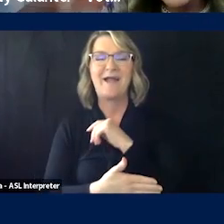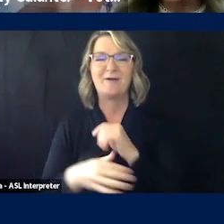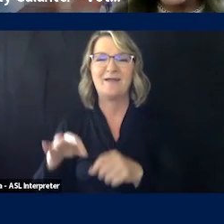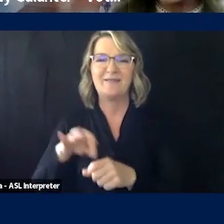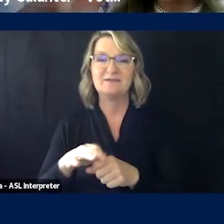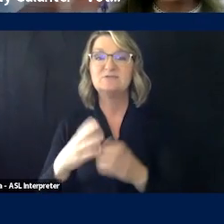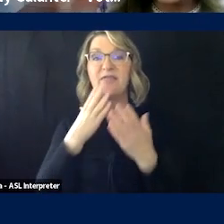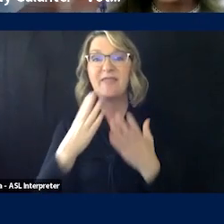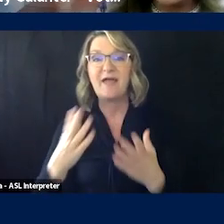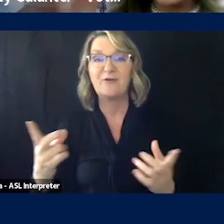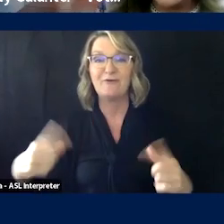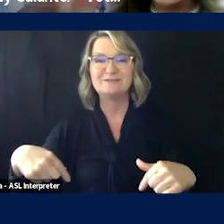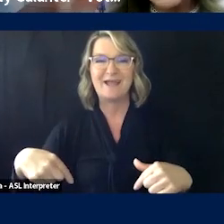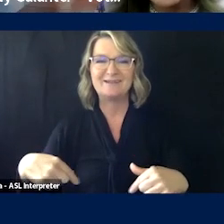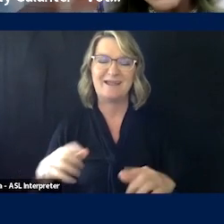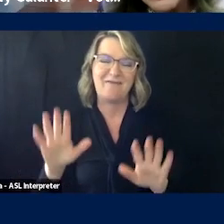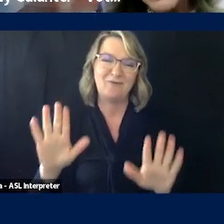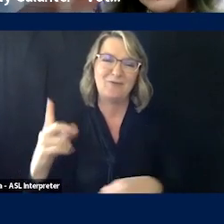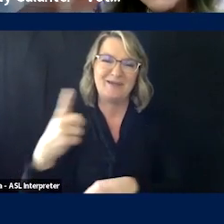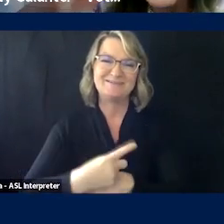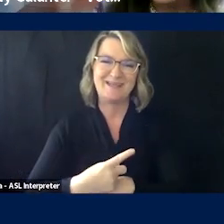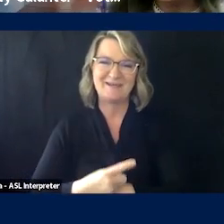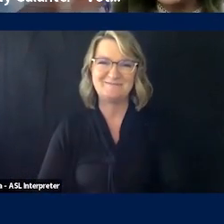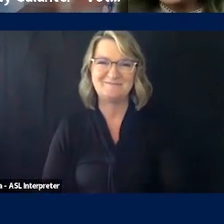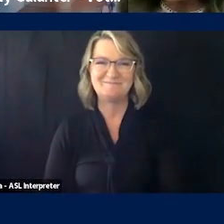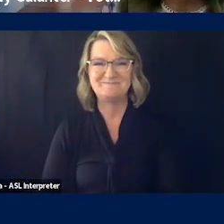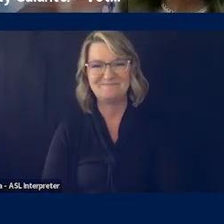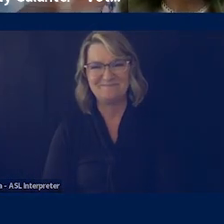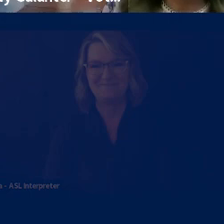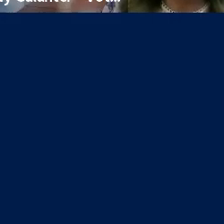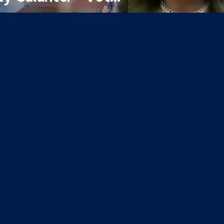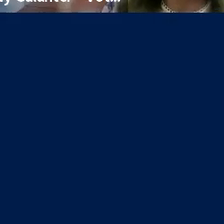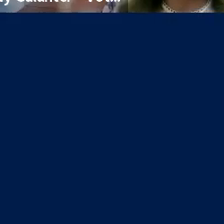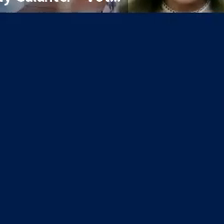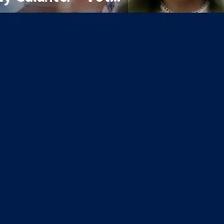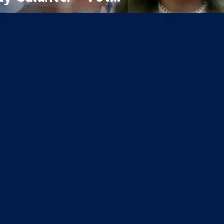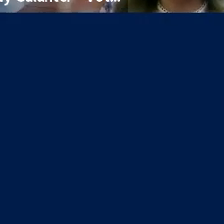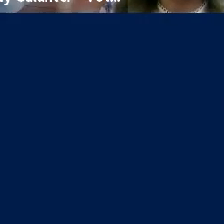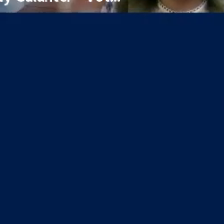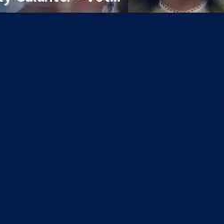so from all of us at the Maricopa County Elections thank you for attending and have a great day!